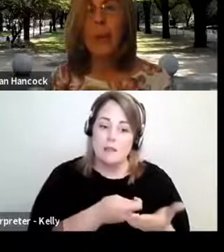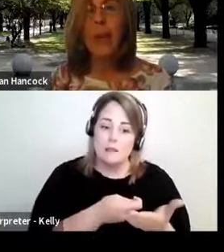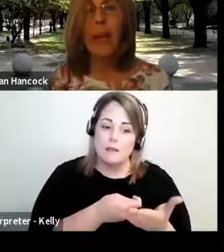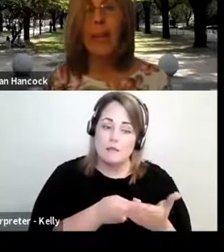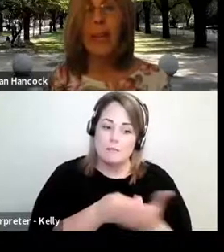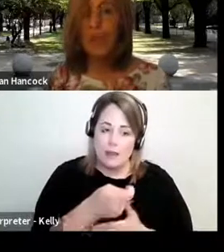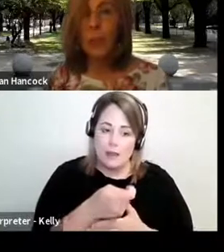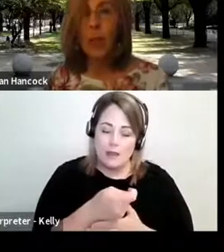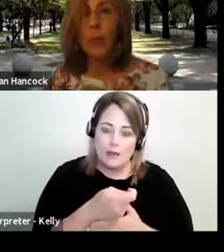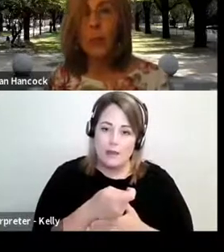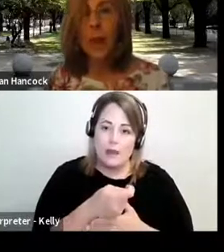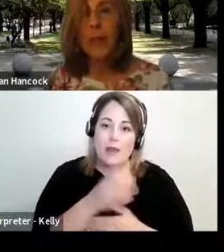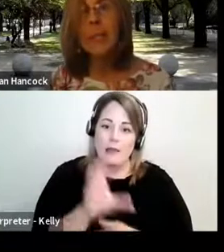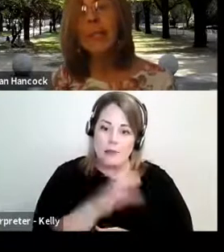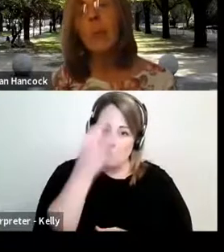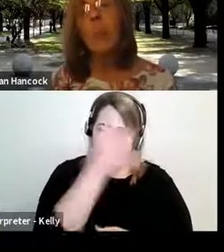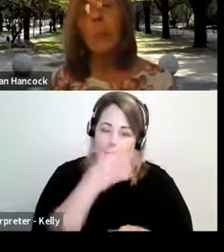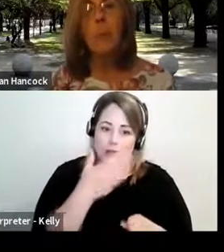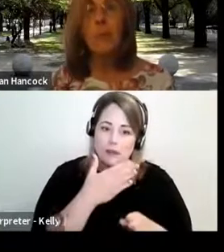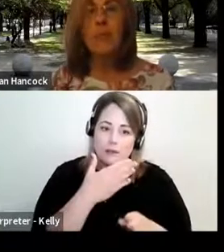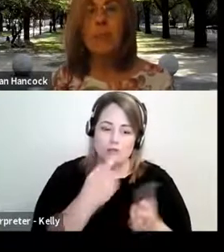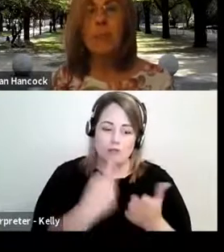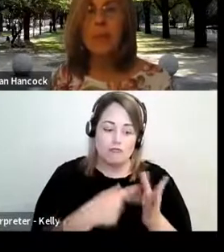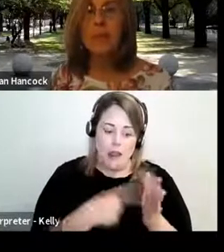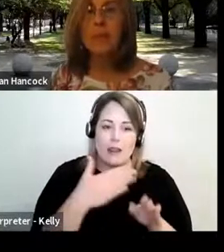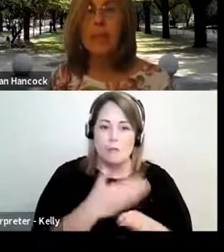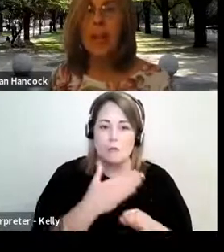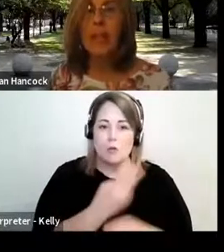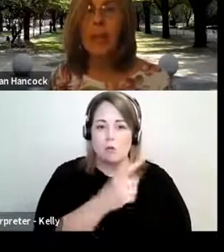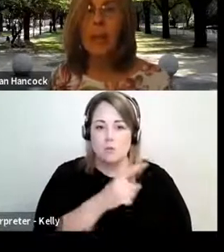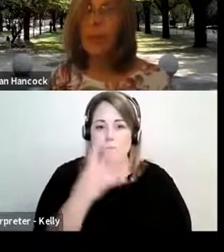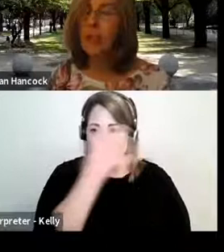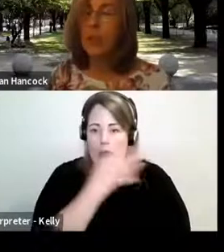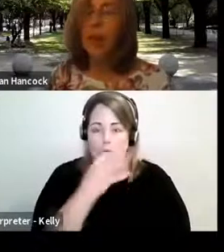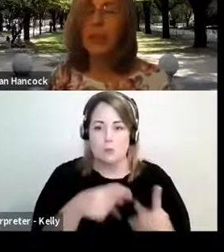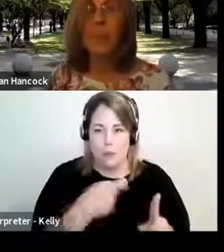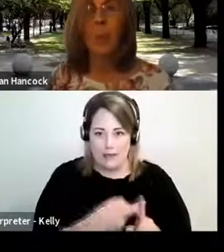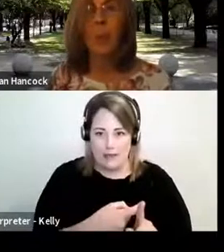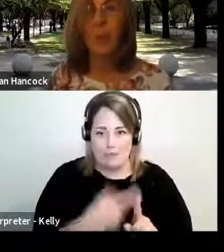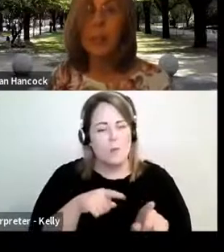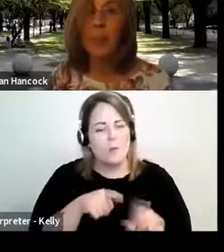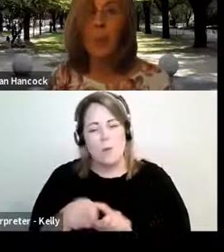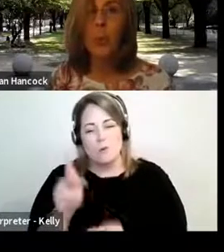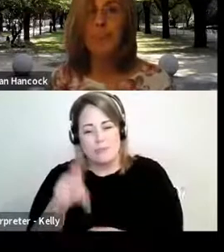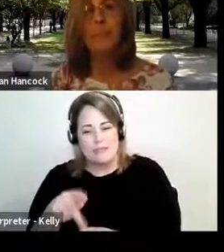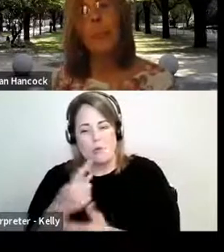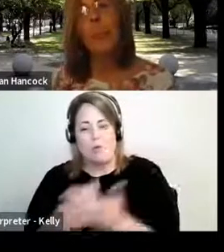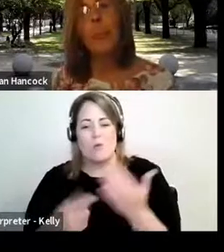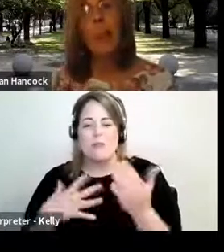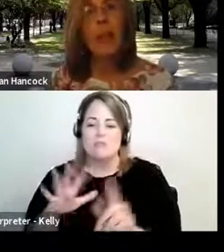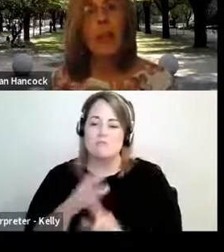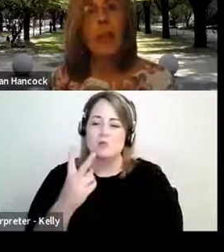paid a casual hourly rate with most participants only needing up to two hours a week support. The